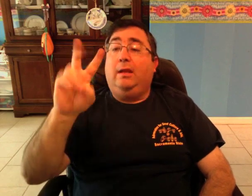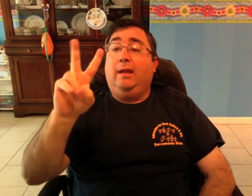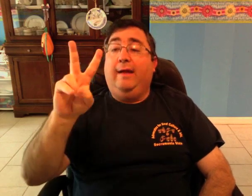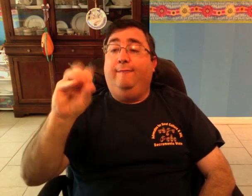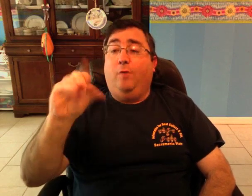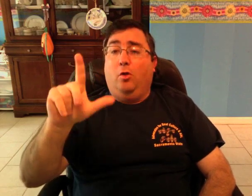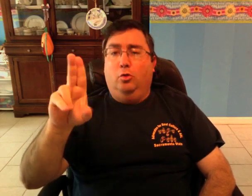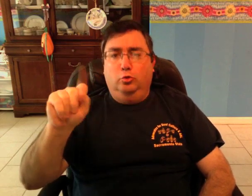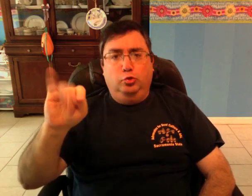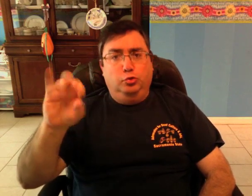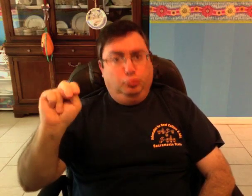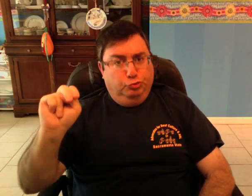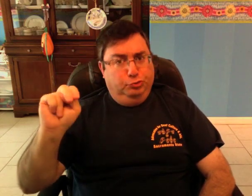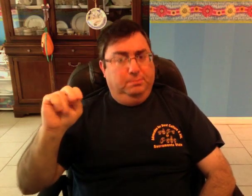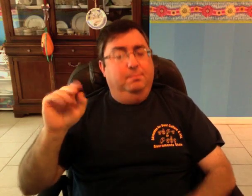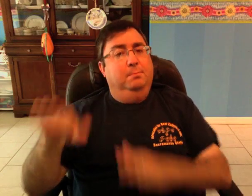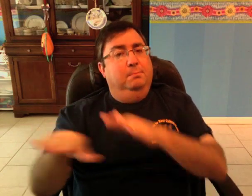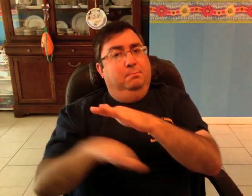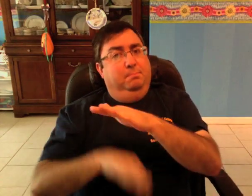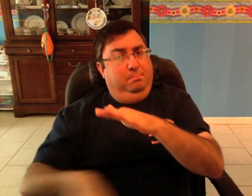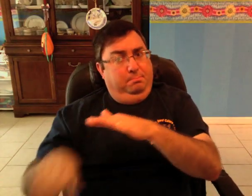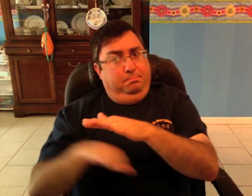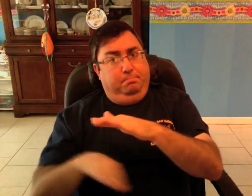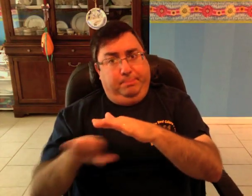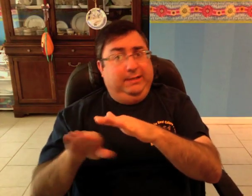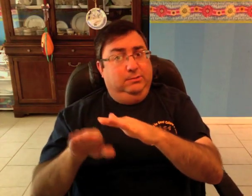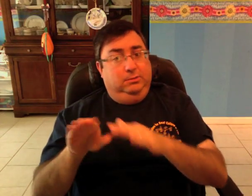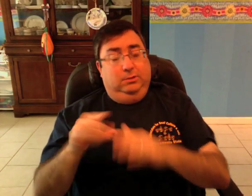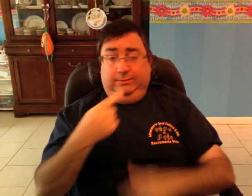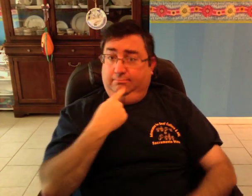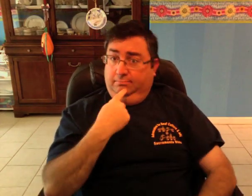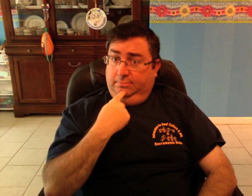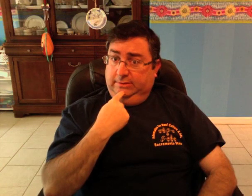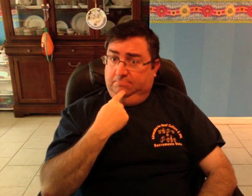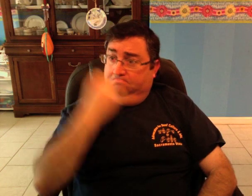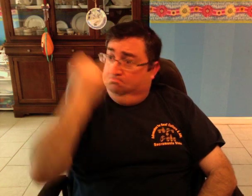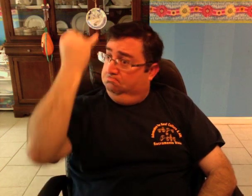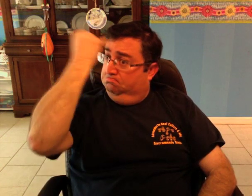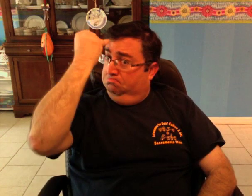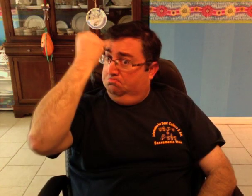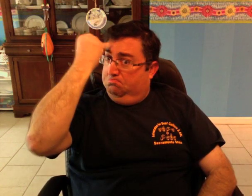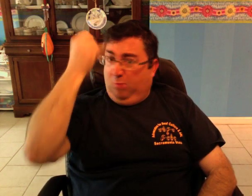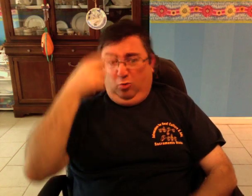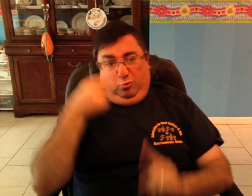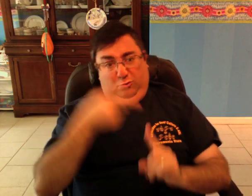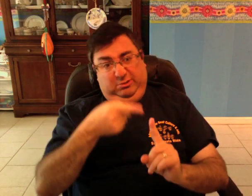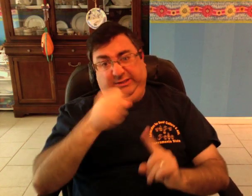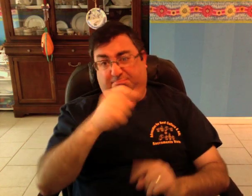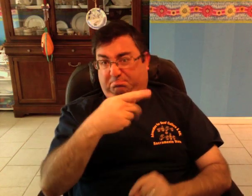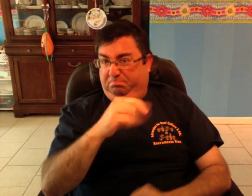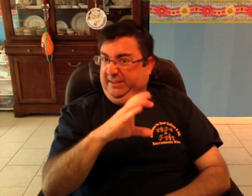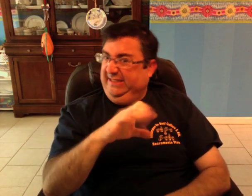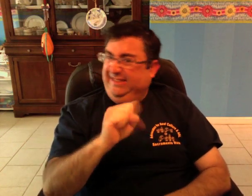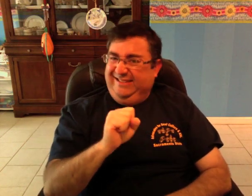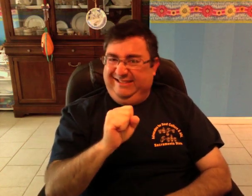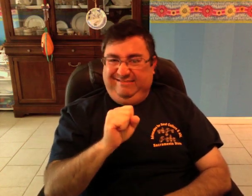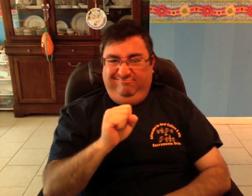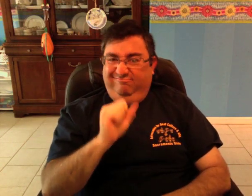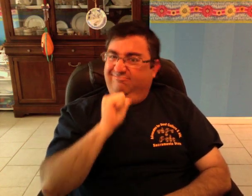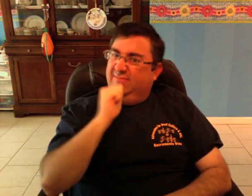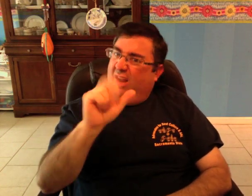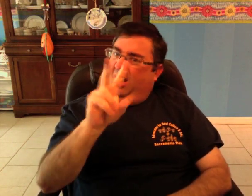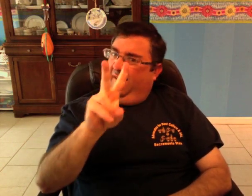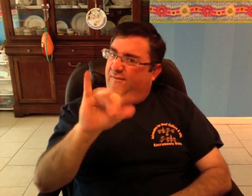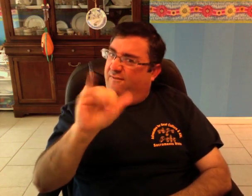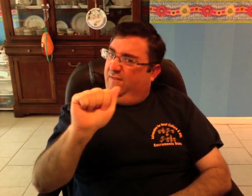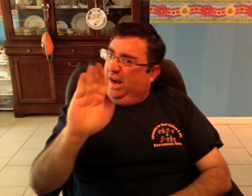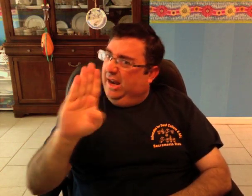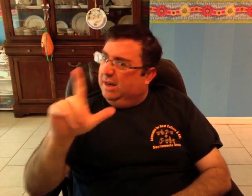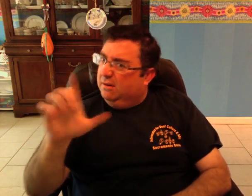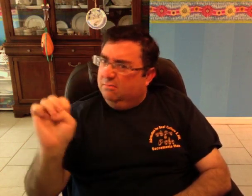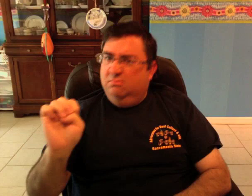Evolution basically says that if a species is not viable,